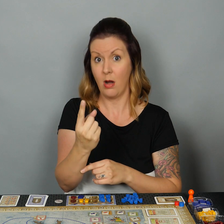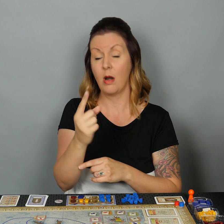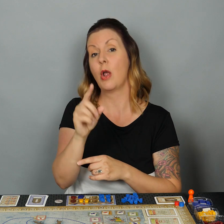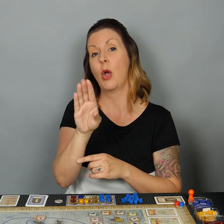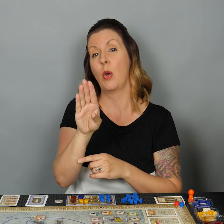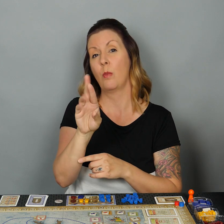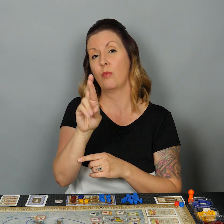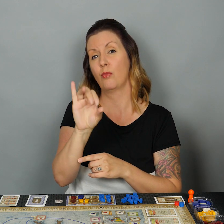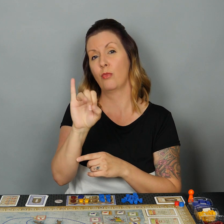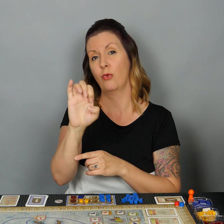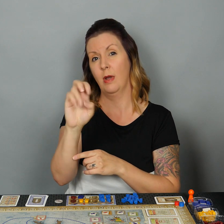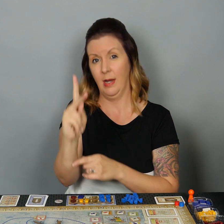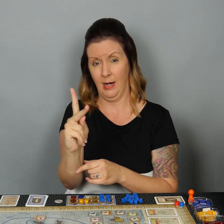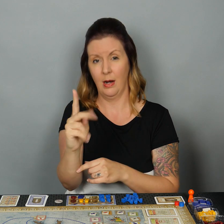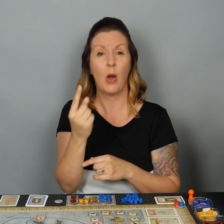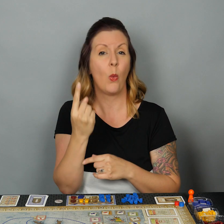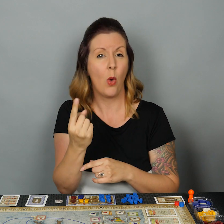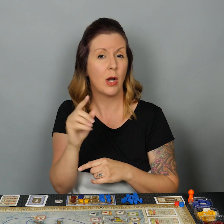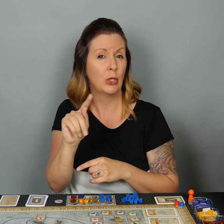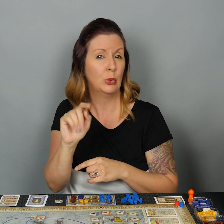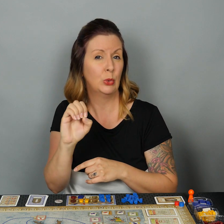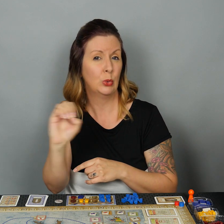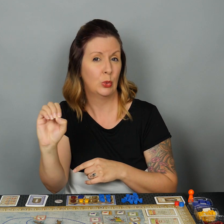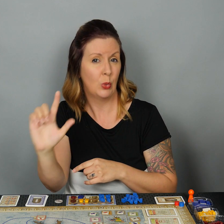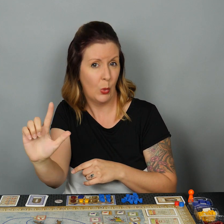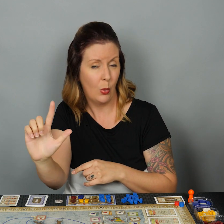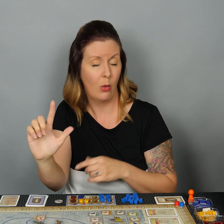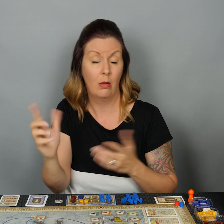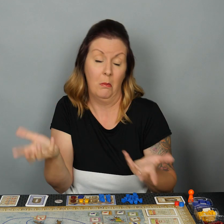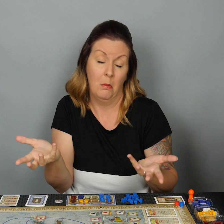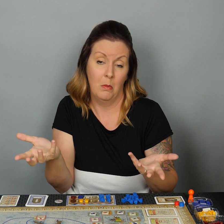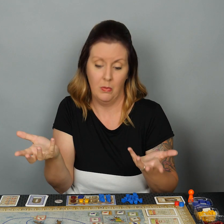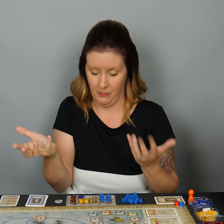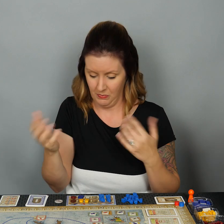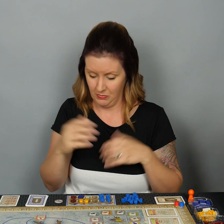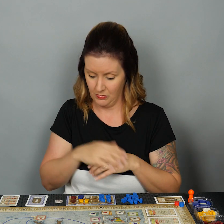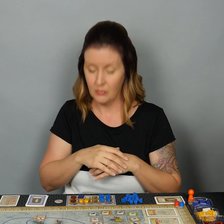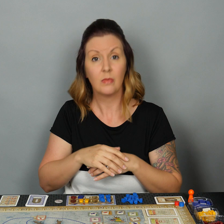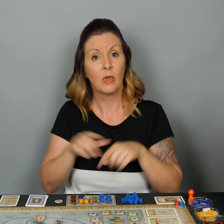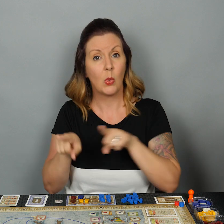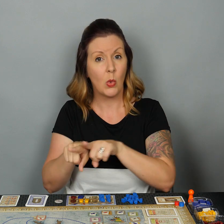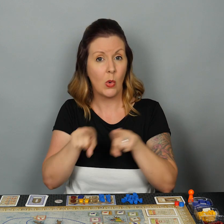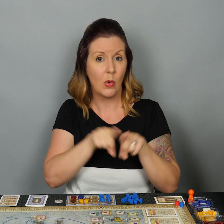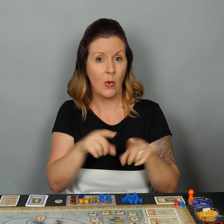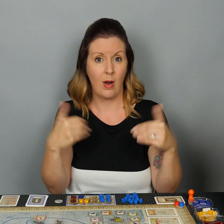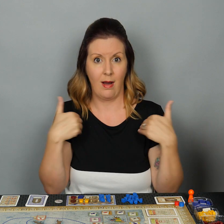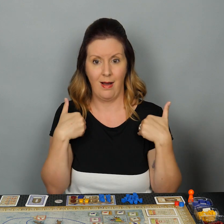1 brick, and 1 tool.